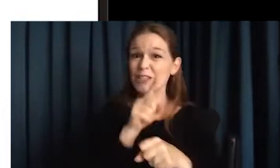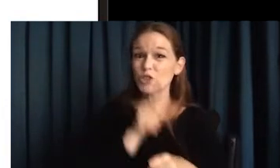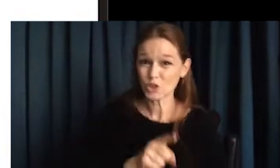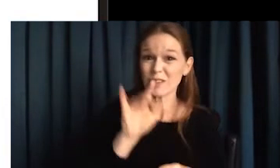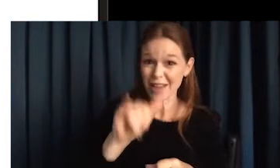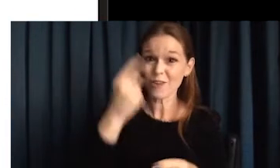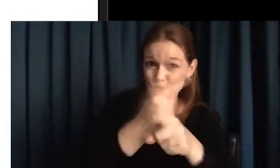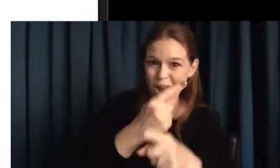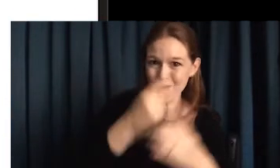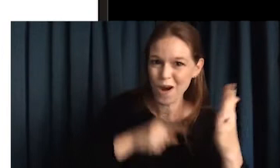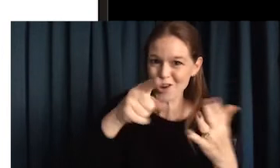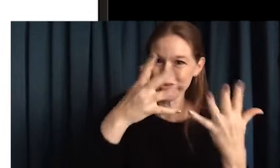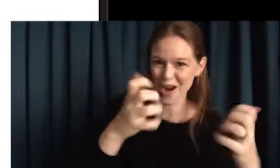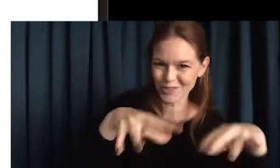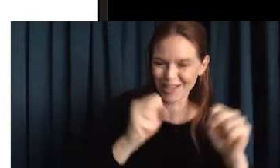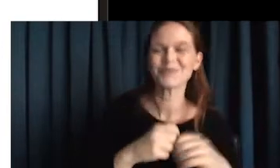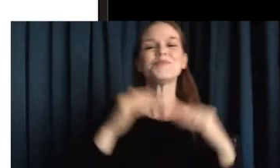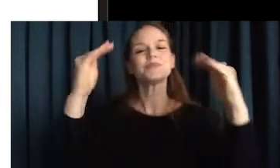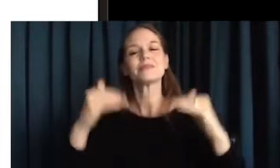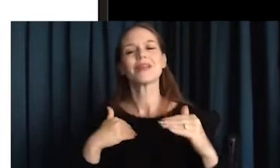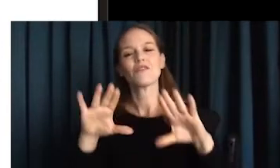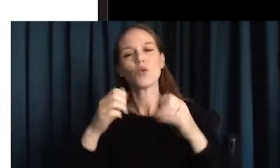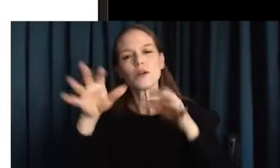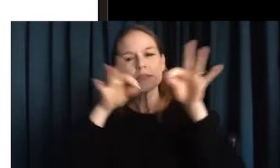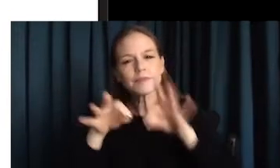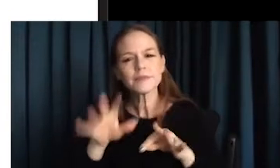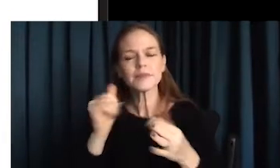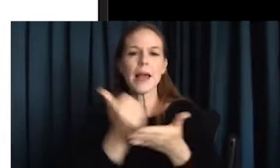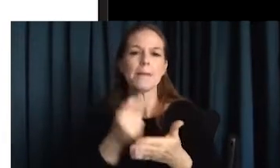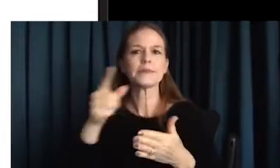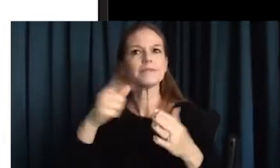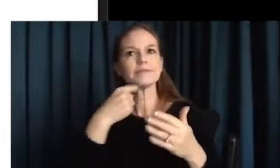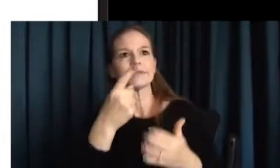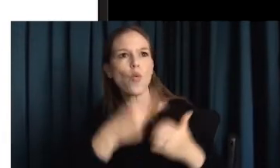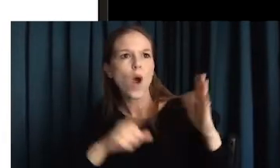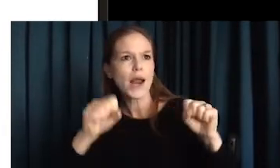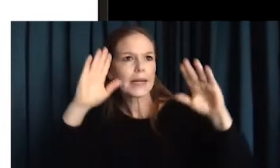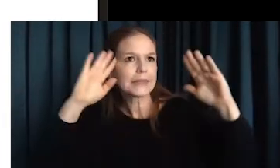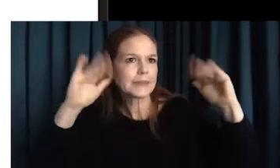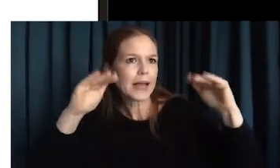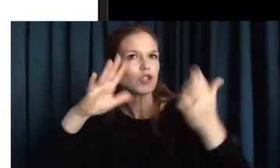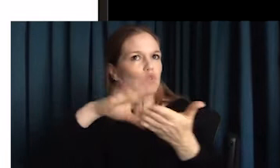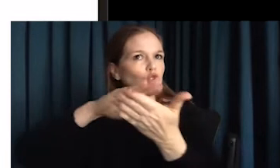And that's helpful because that tells you what you can expect to learn in the course. And you'll see here the professor's name,